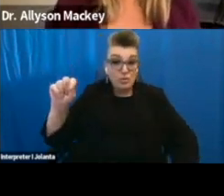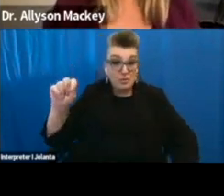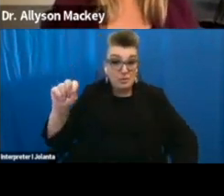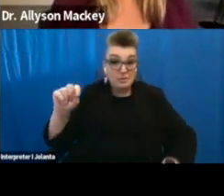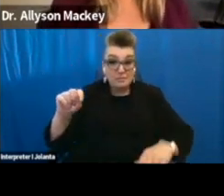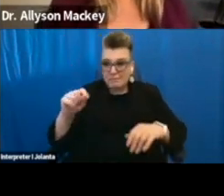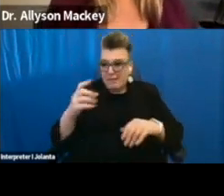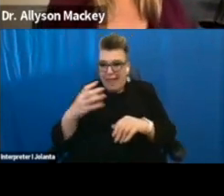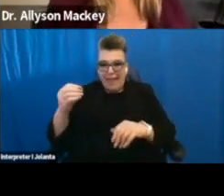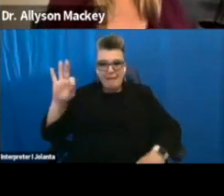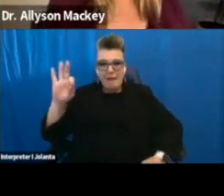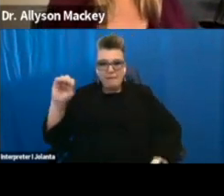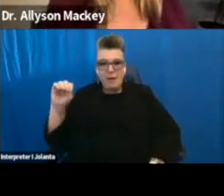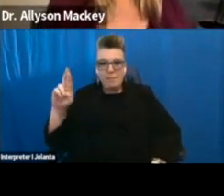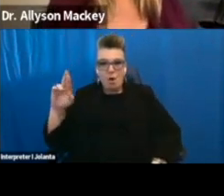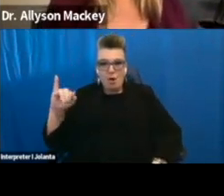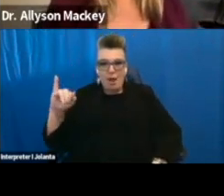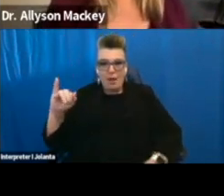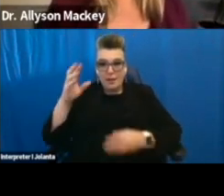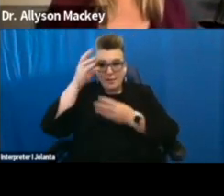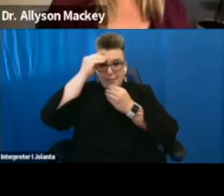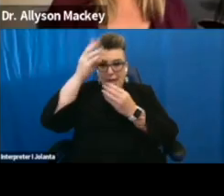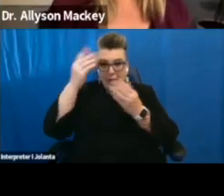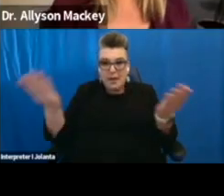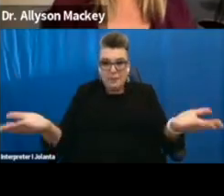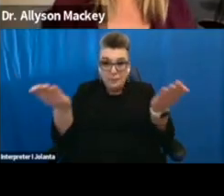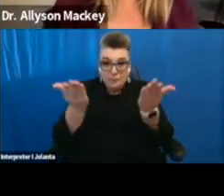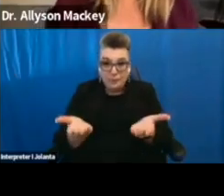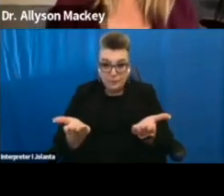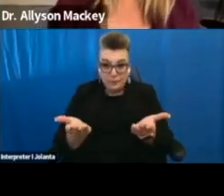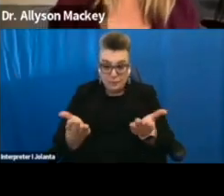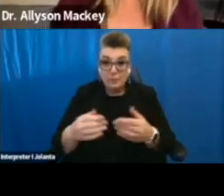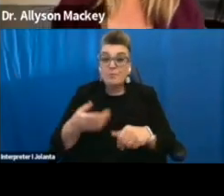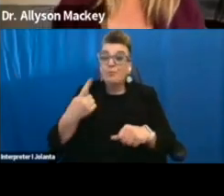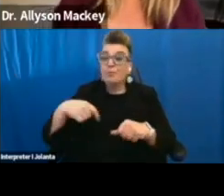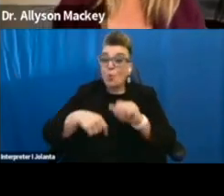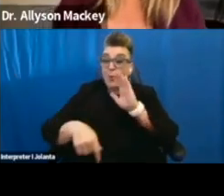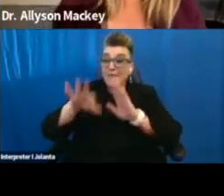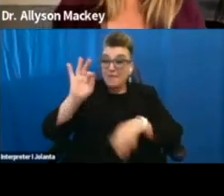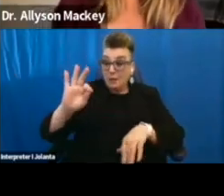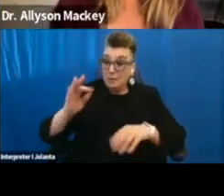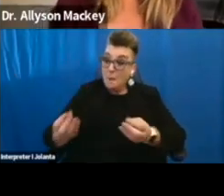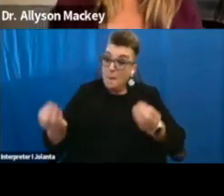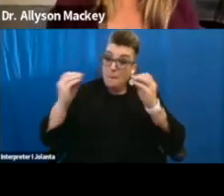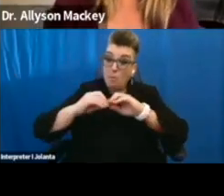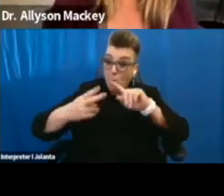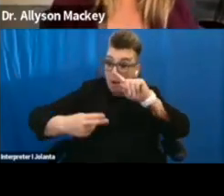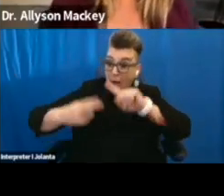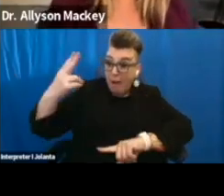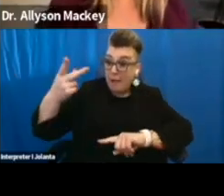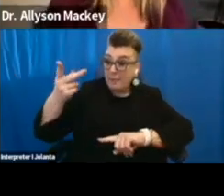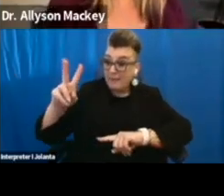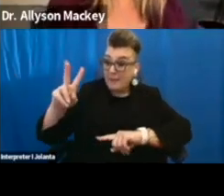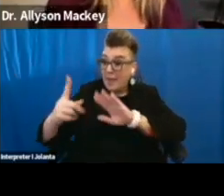and what we find is that brain areas with higher PV expression also have higher Hurst